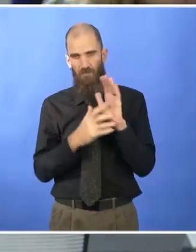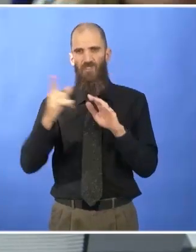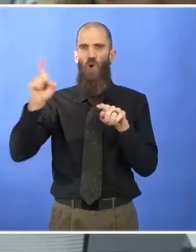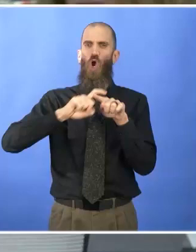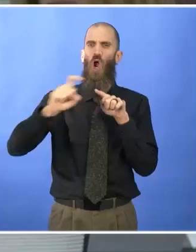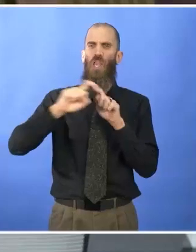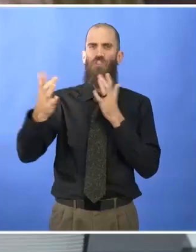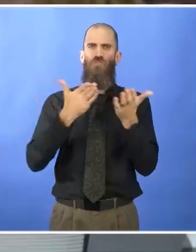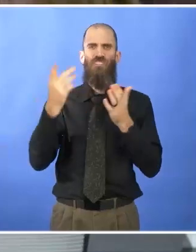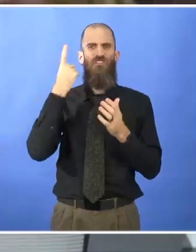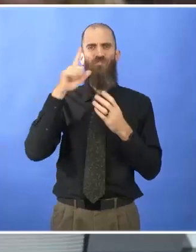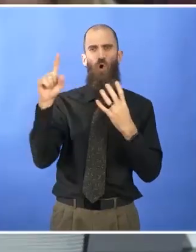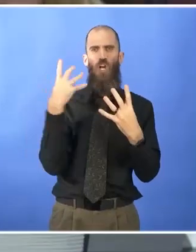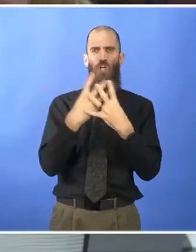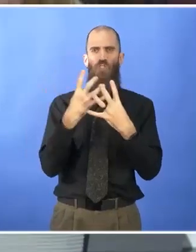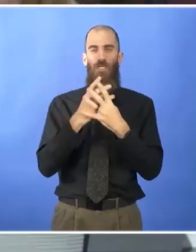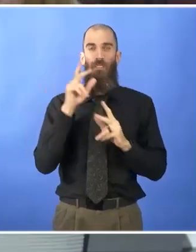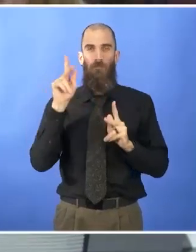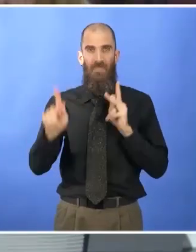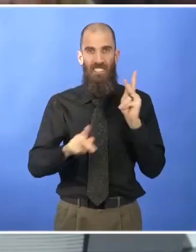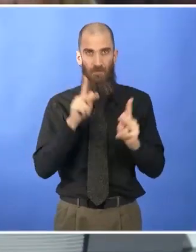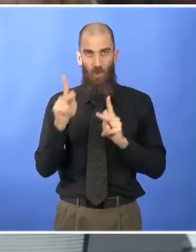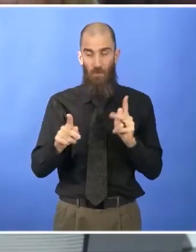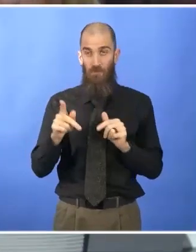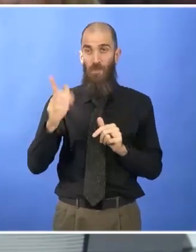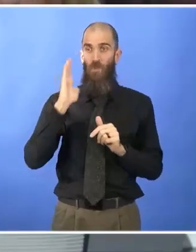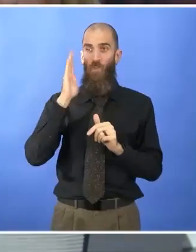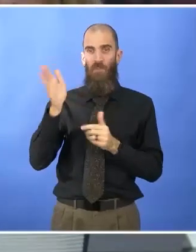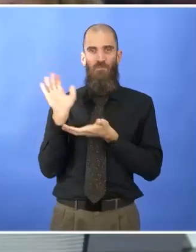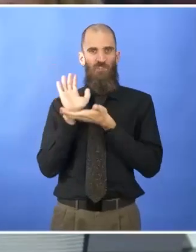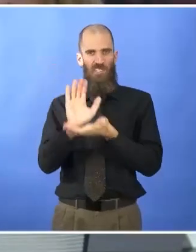GOVERNMENTAL AFFAIRS BUREAU. ALEJANDRA WORK WILL GIVE THE